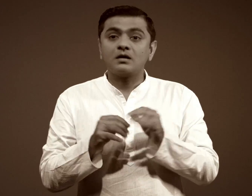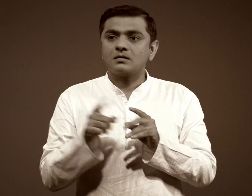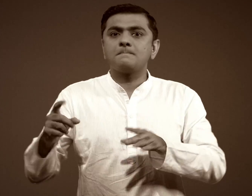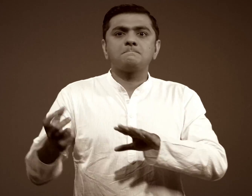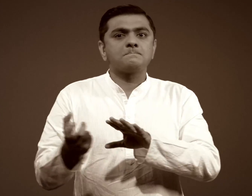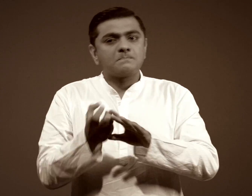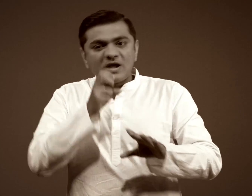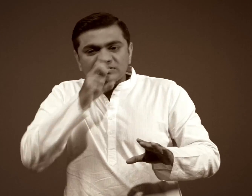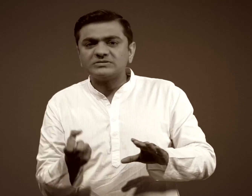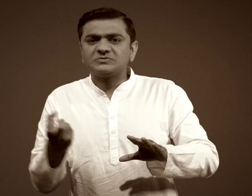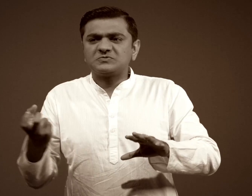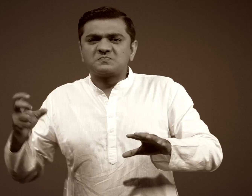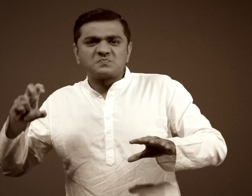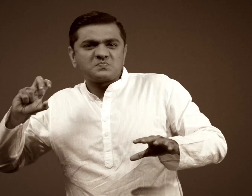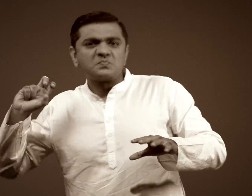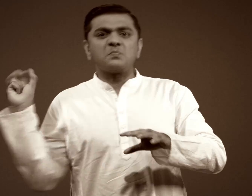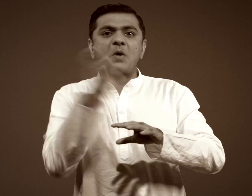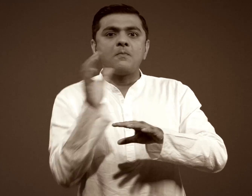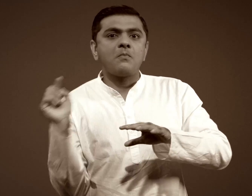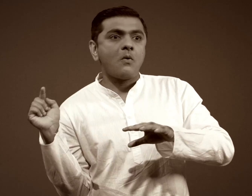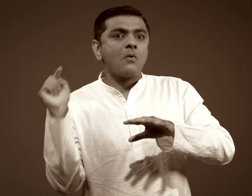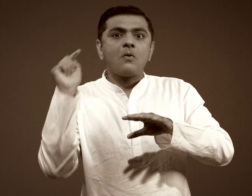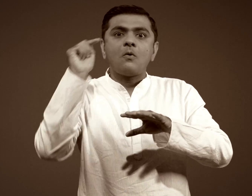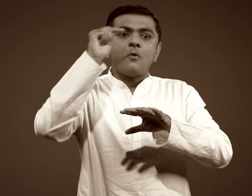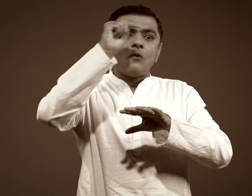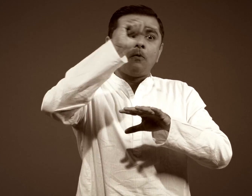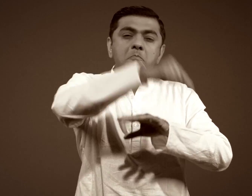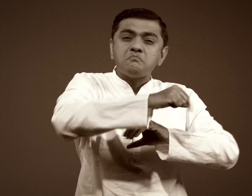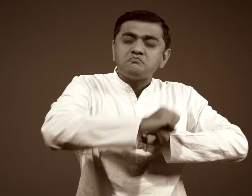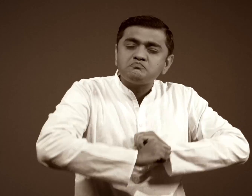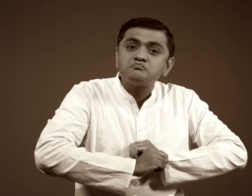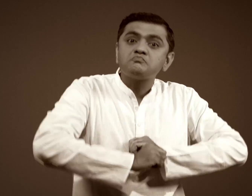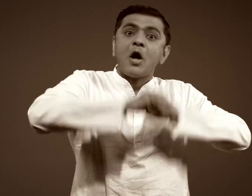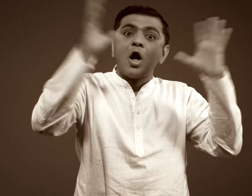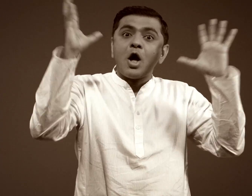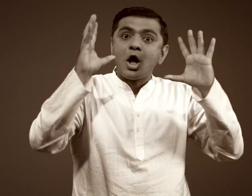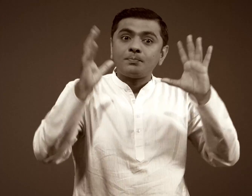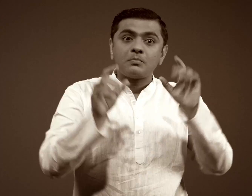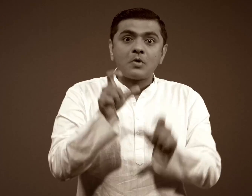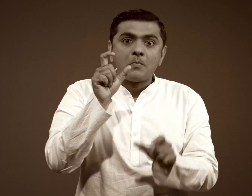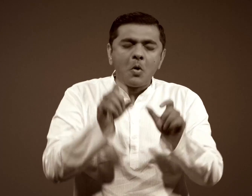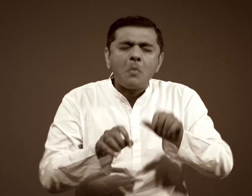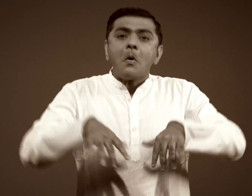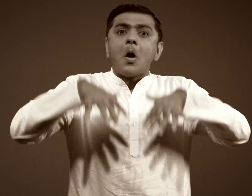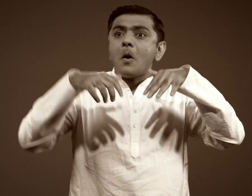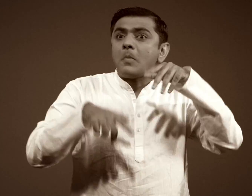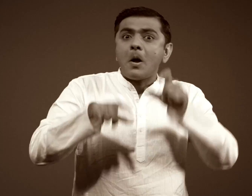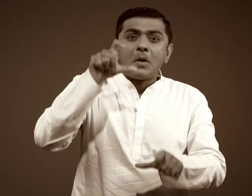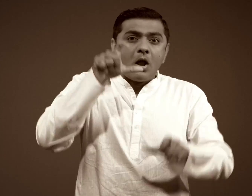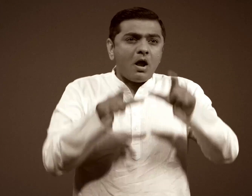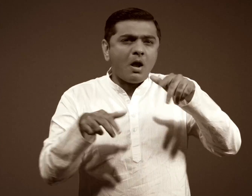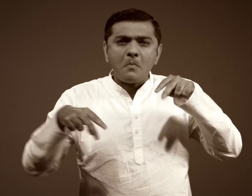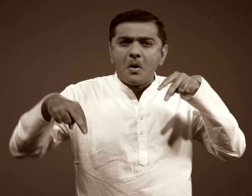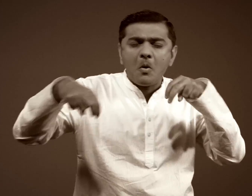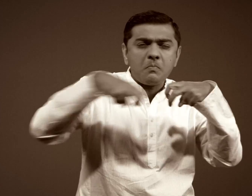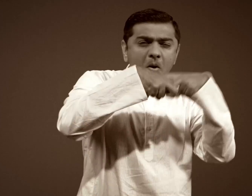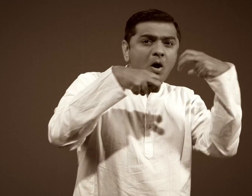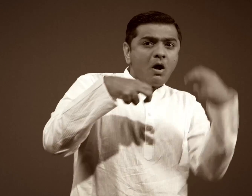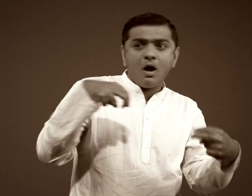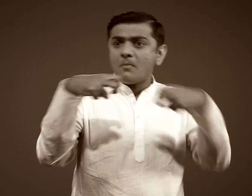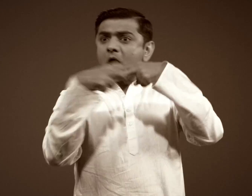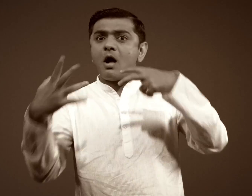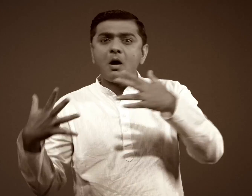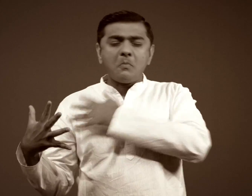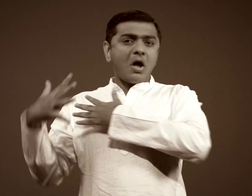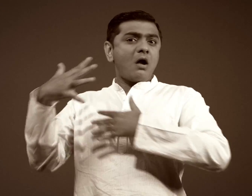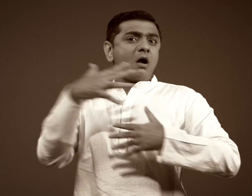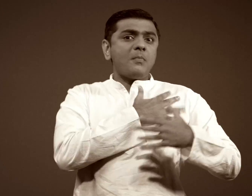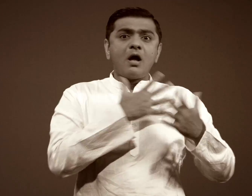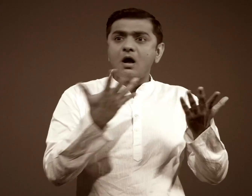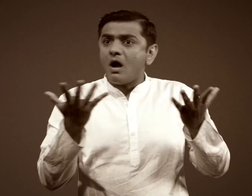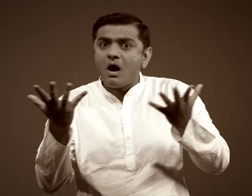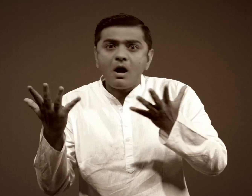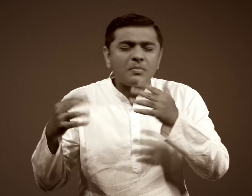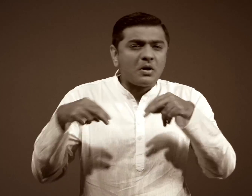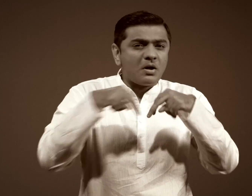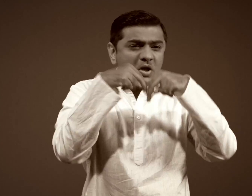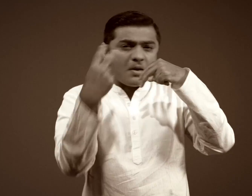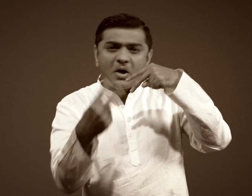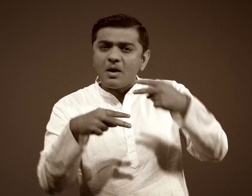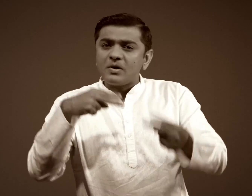When they threw the grenade, there was a loud explosion that scared the crowd, creating a chaotic stampede.